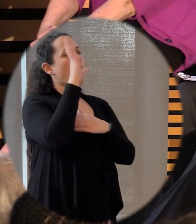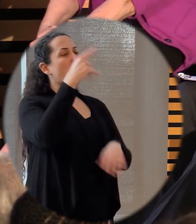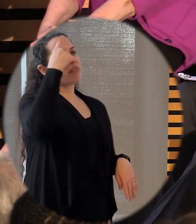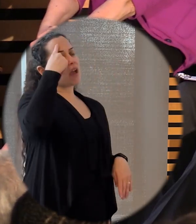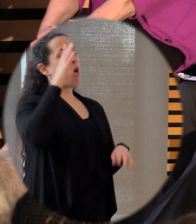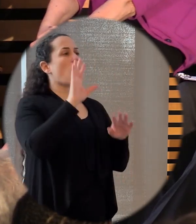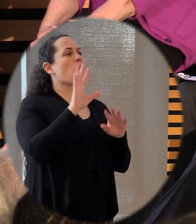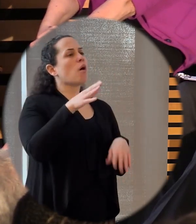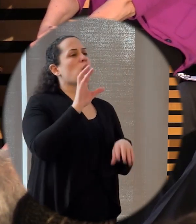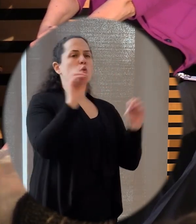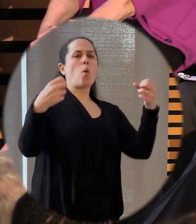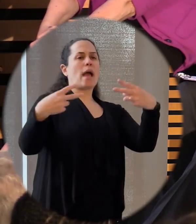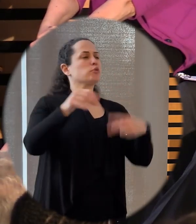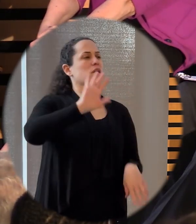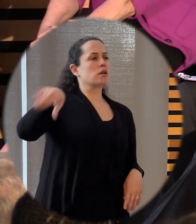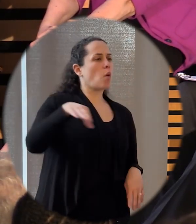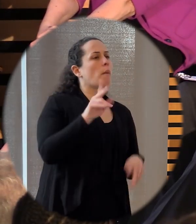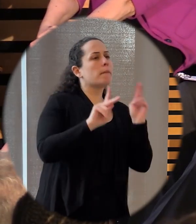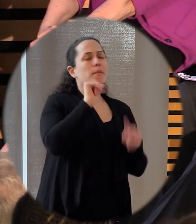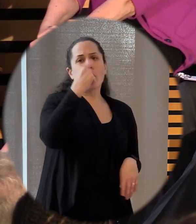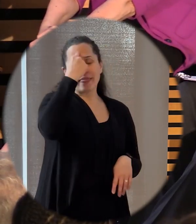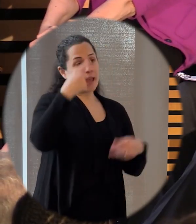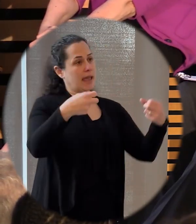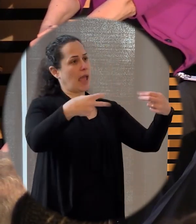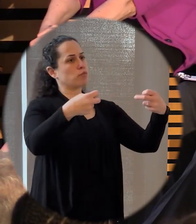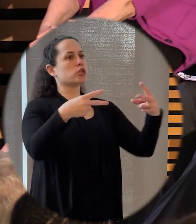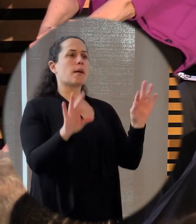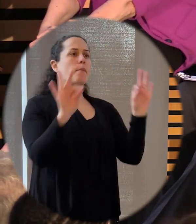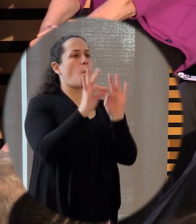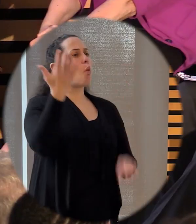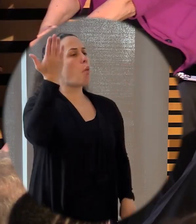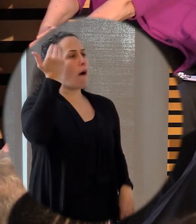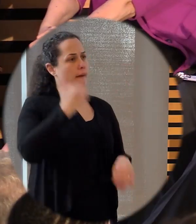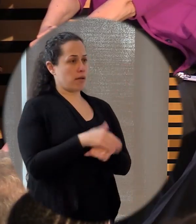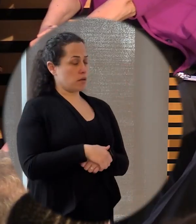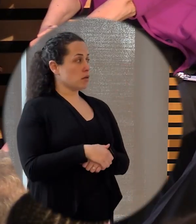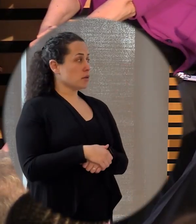there's no captioning." They don't think about why captioning is important. And I have to say that